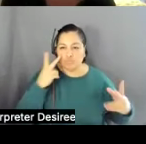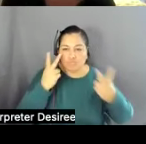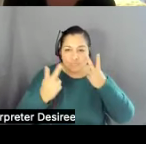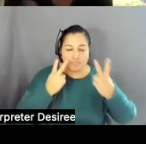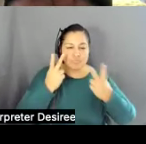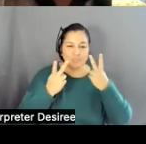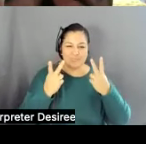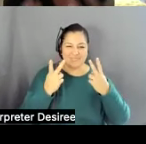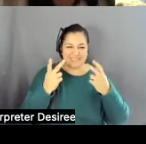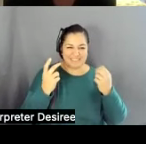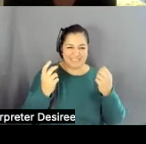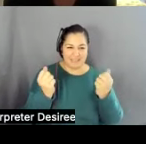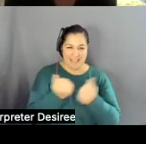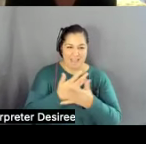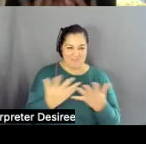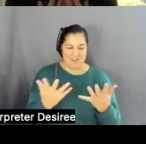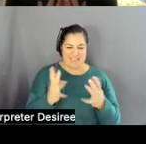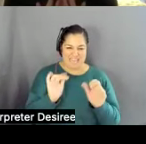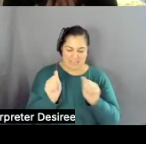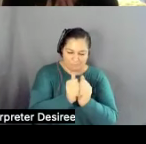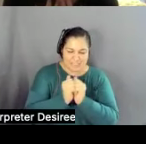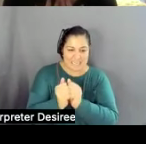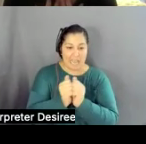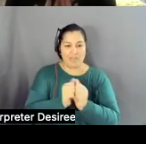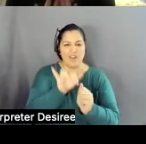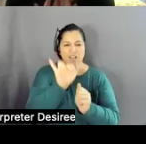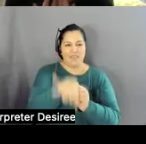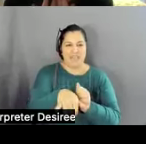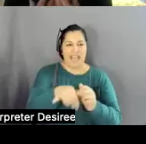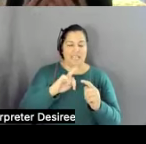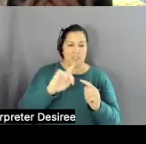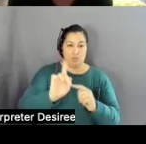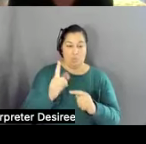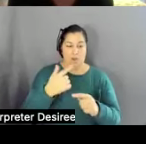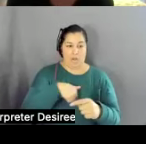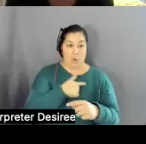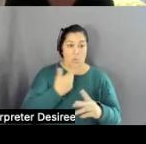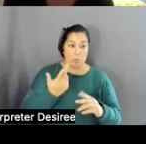So this is what we build on, I think, when we are thinking about community work and being in communion.